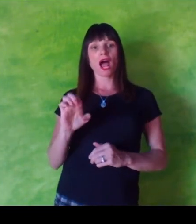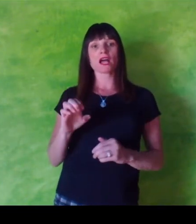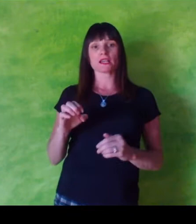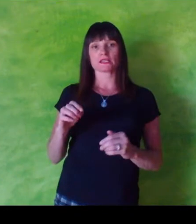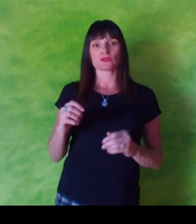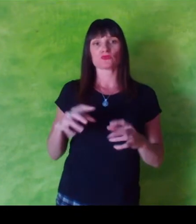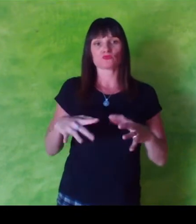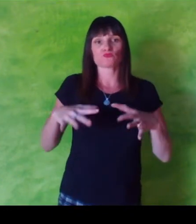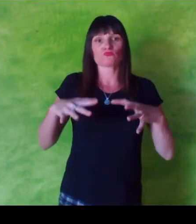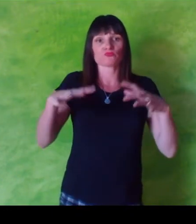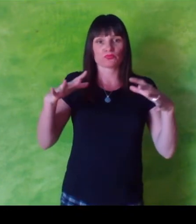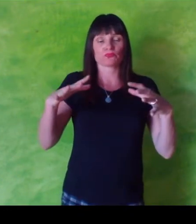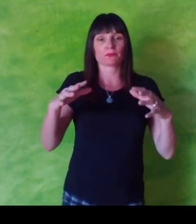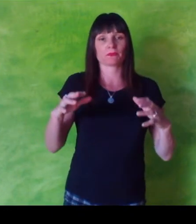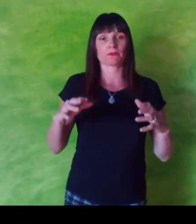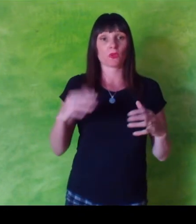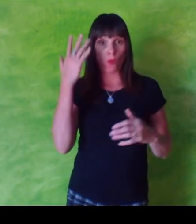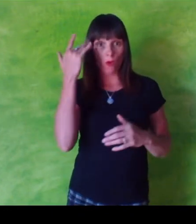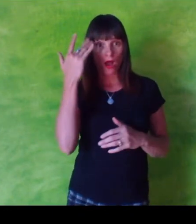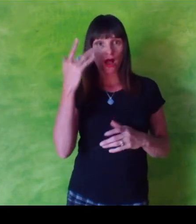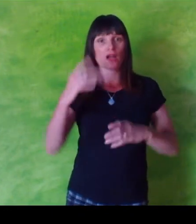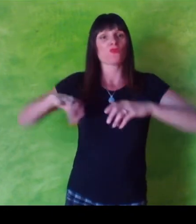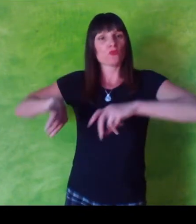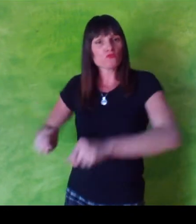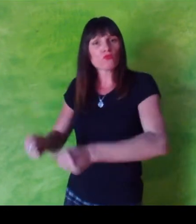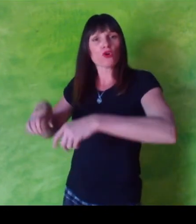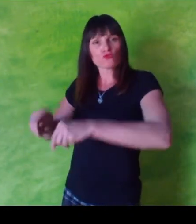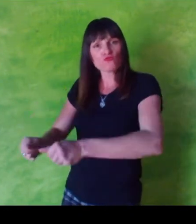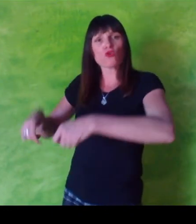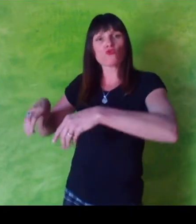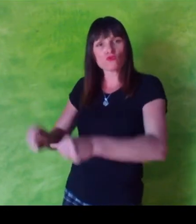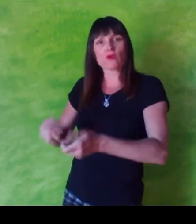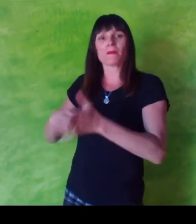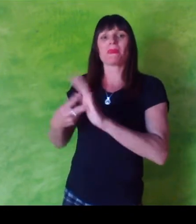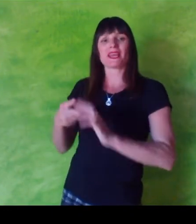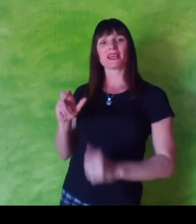gonna form whenever you work the dough you tend to kind of press the air